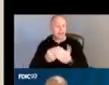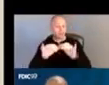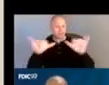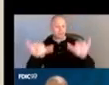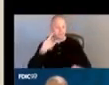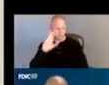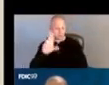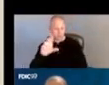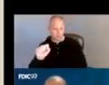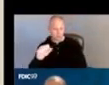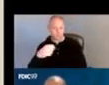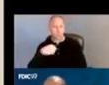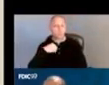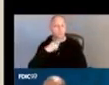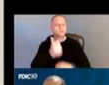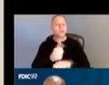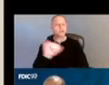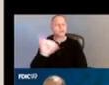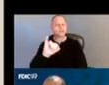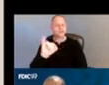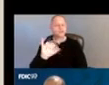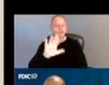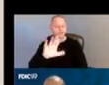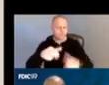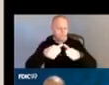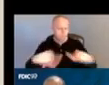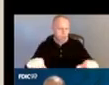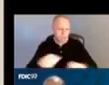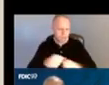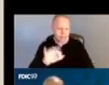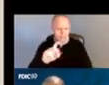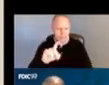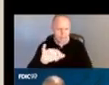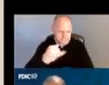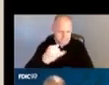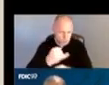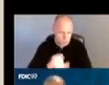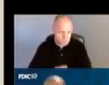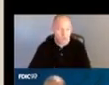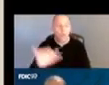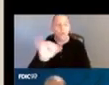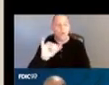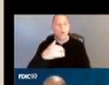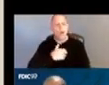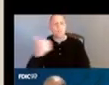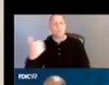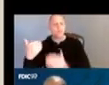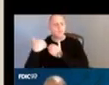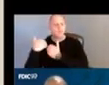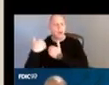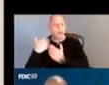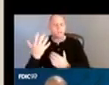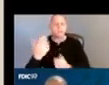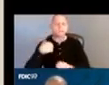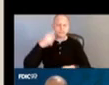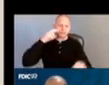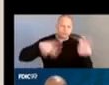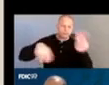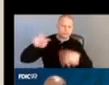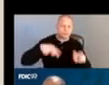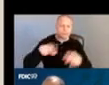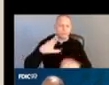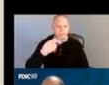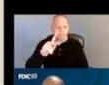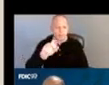deposits. We also have other responsibilities. We supervise banks to make sure they are operating